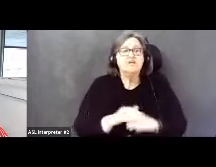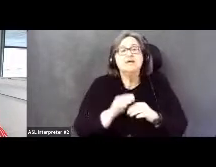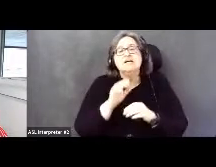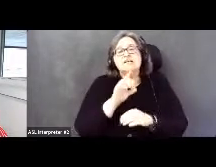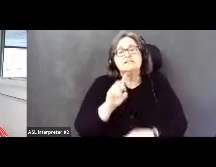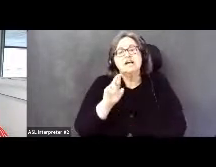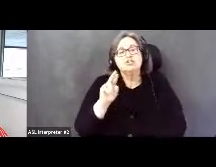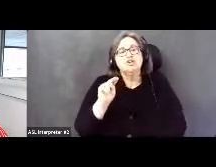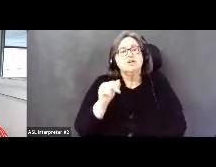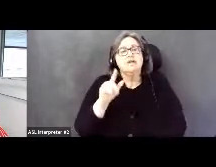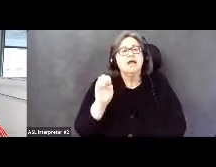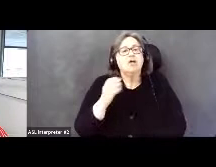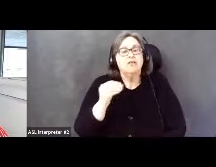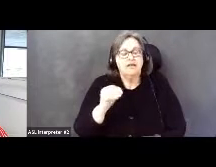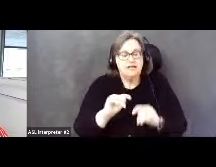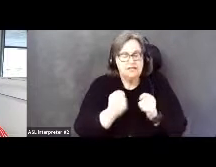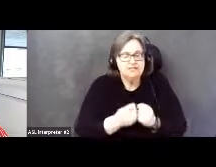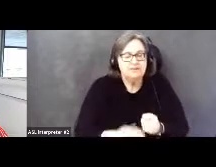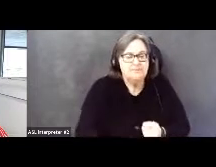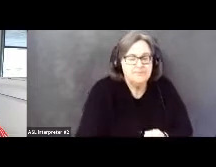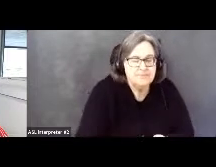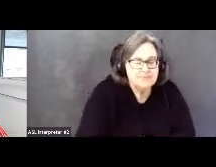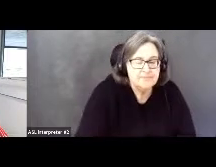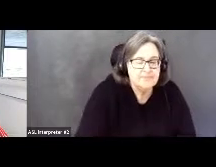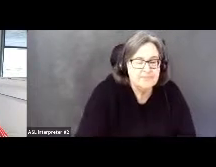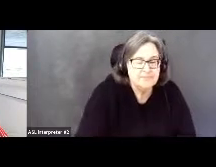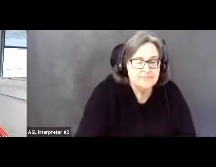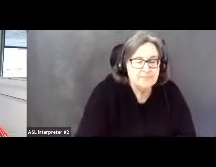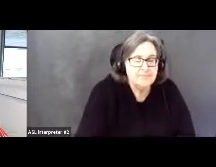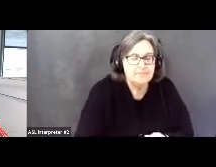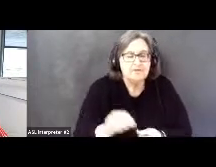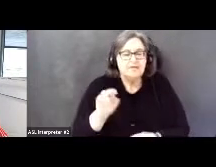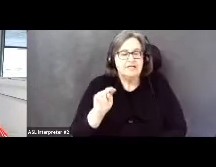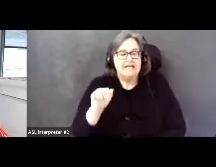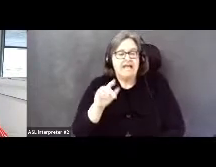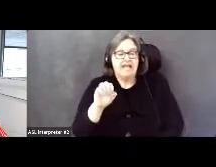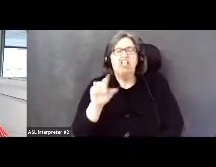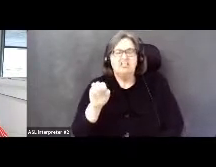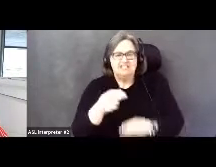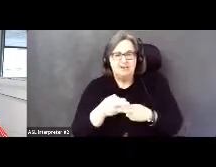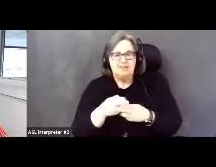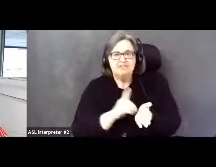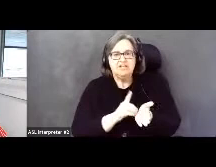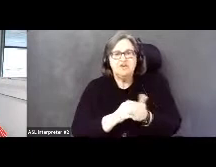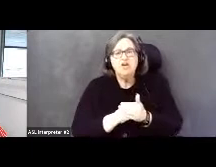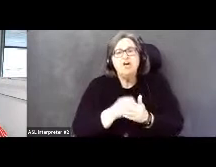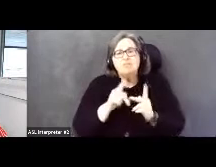resource facilitation up for some individuals that were in the maximum security prison.